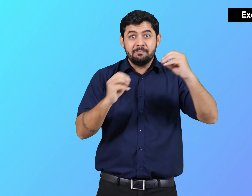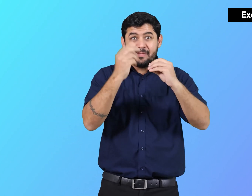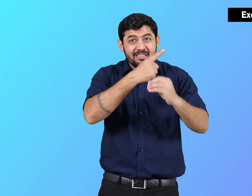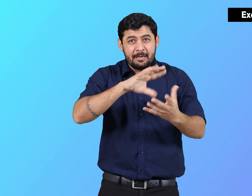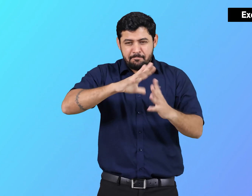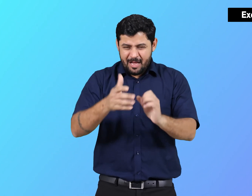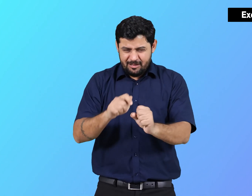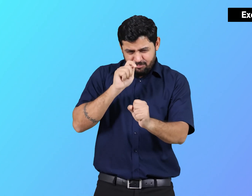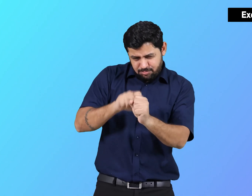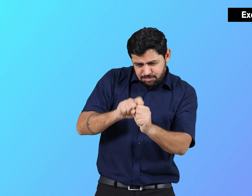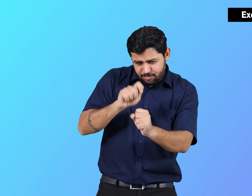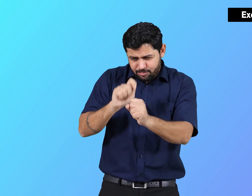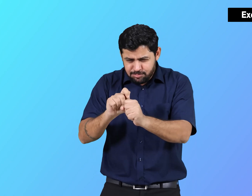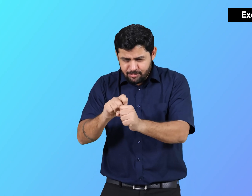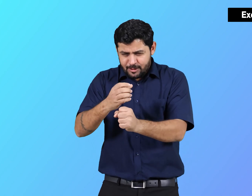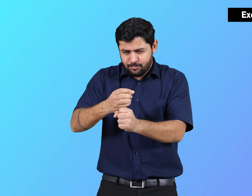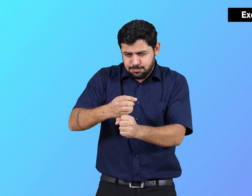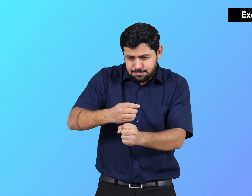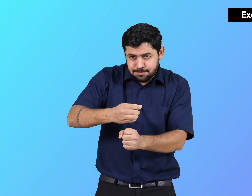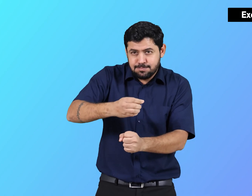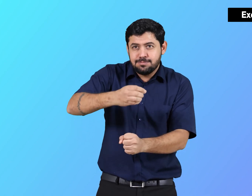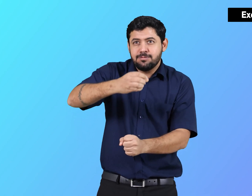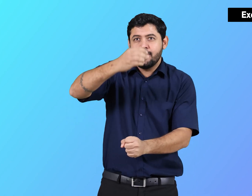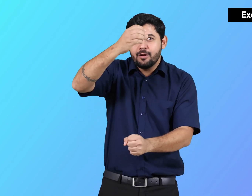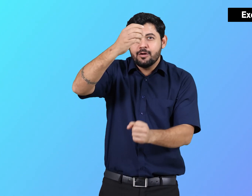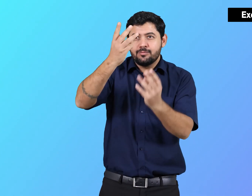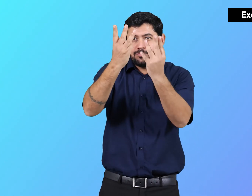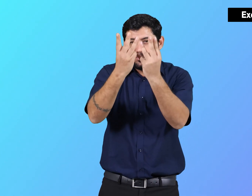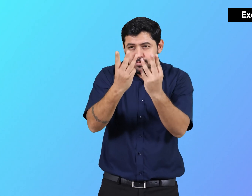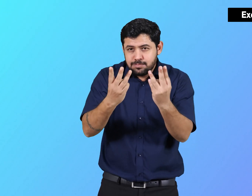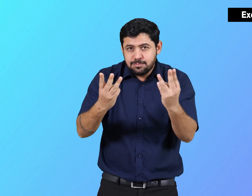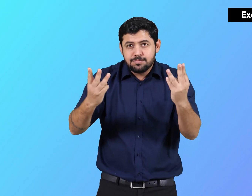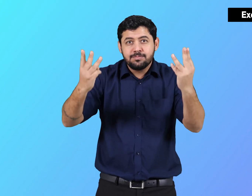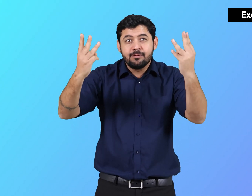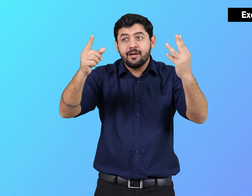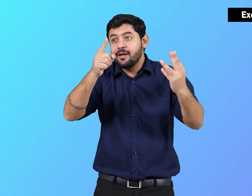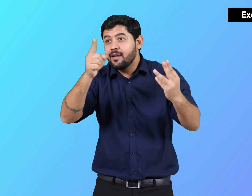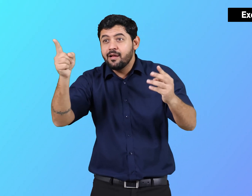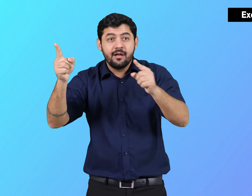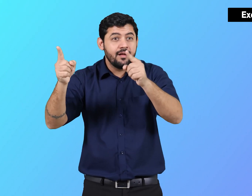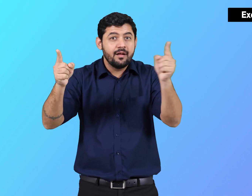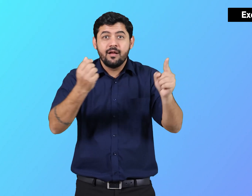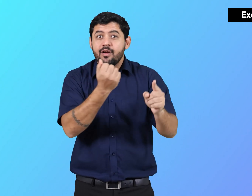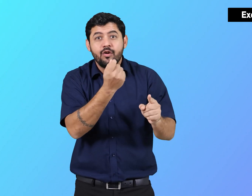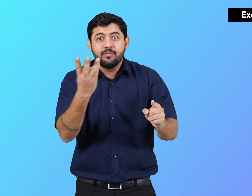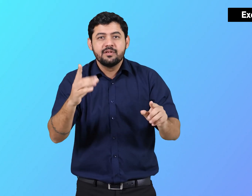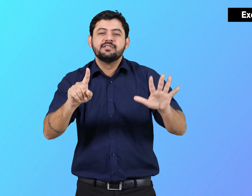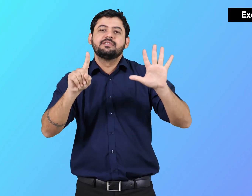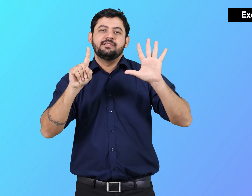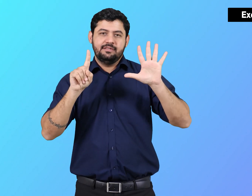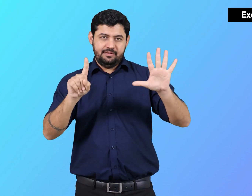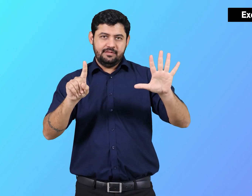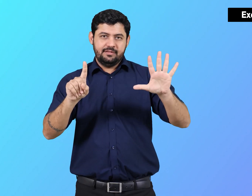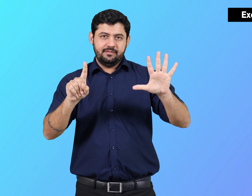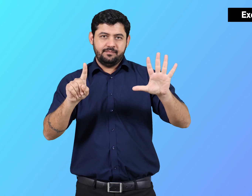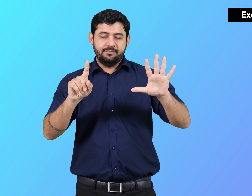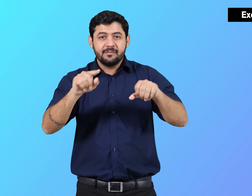The lampstand had six branche three branches on one side and three branches on the other side.